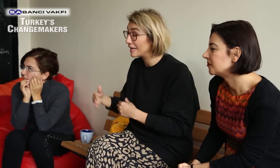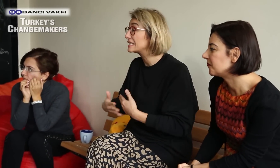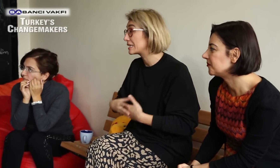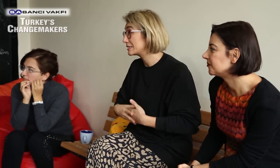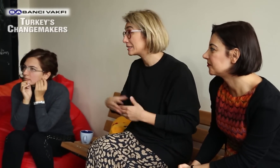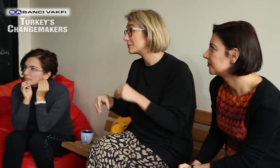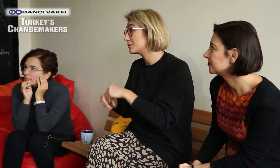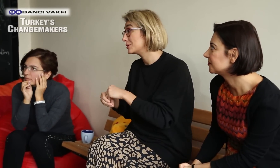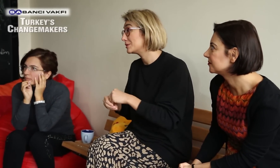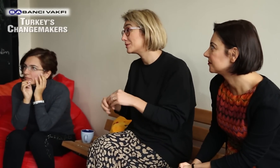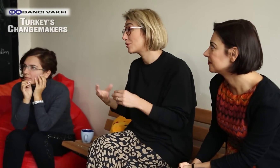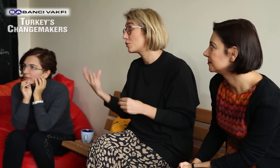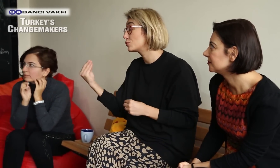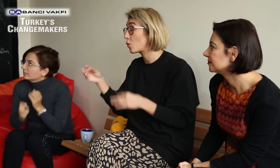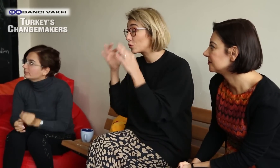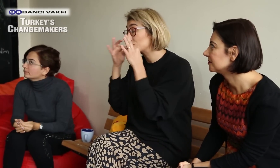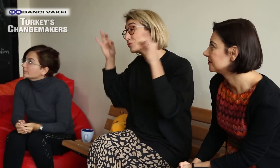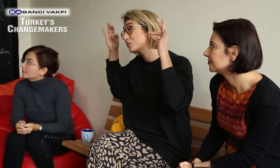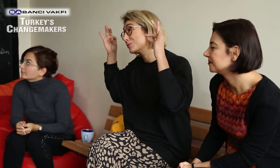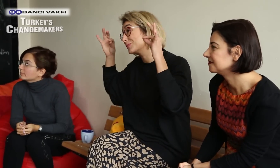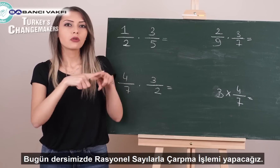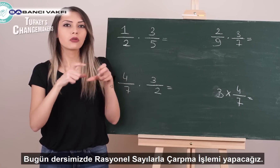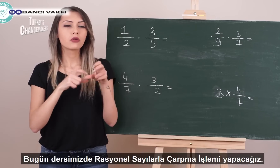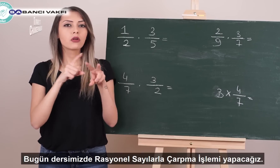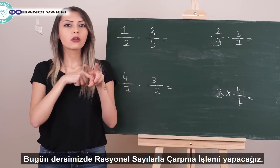And I said OK however I have never taught mathematics by sign language before.